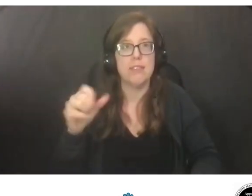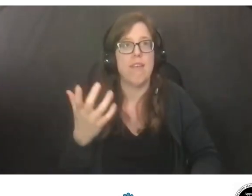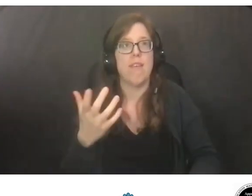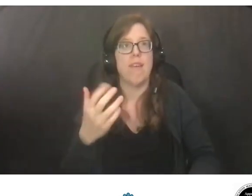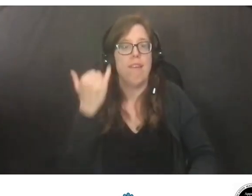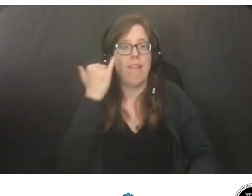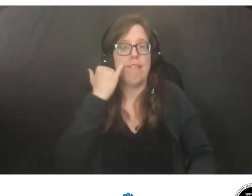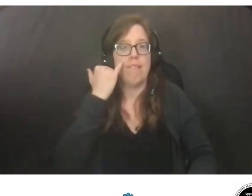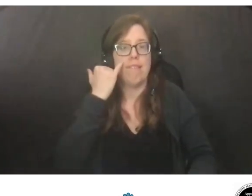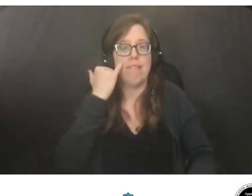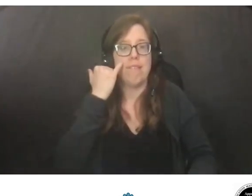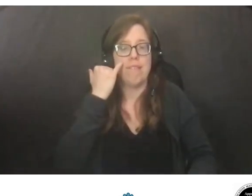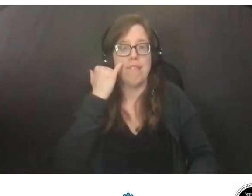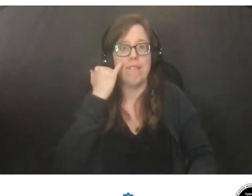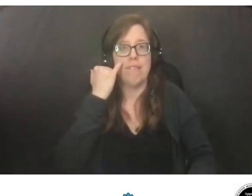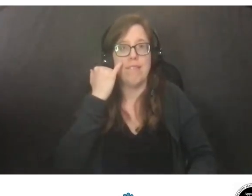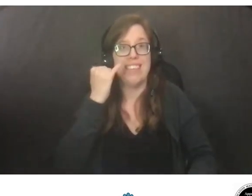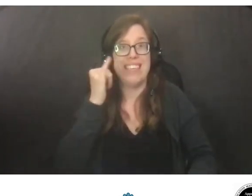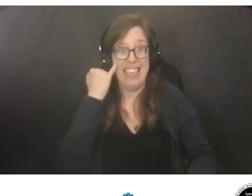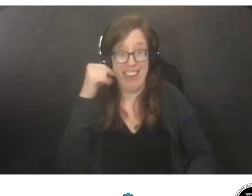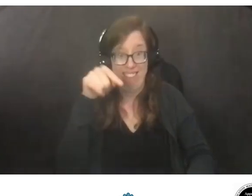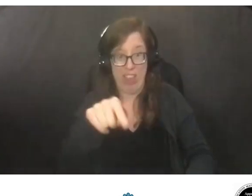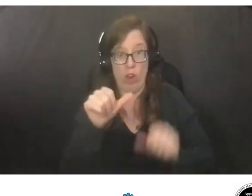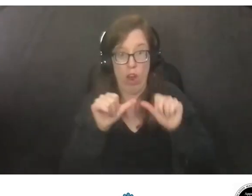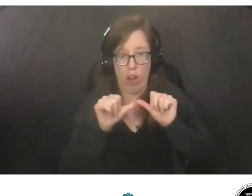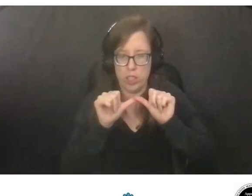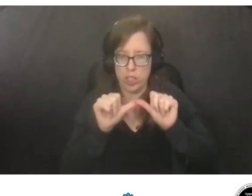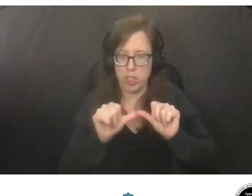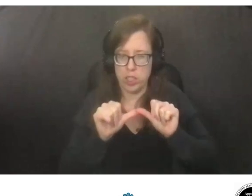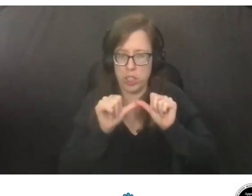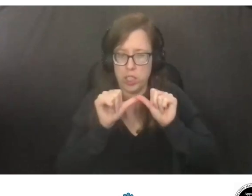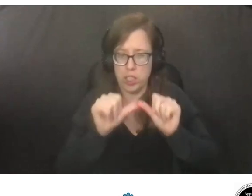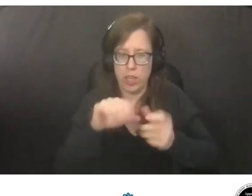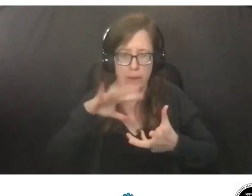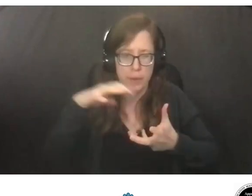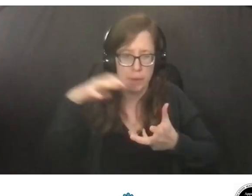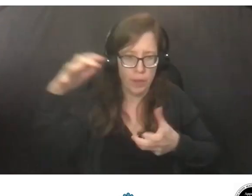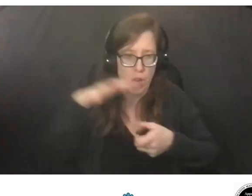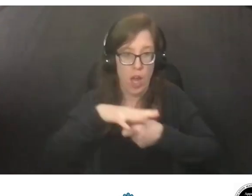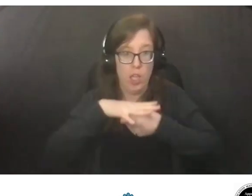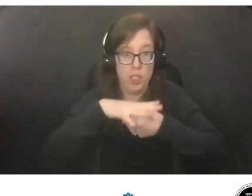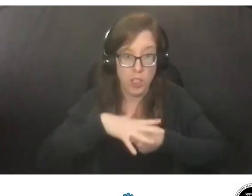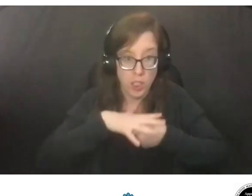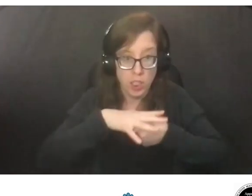if you are in a prolonged state of distress, or frequently in distress,